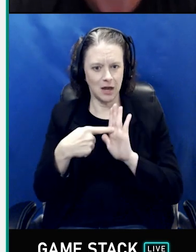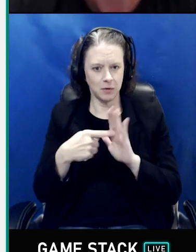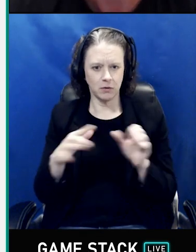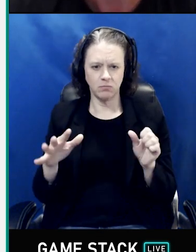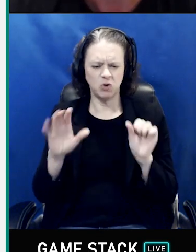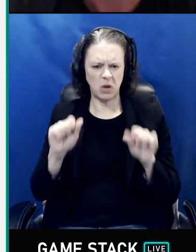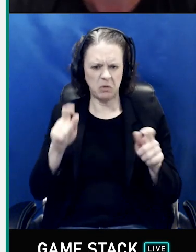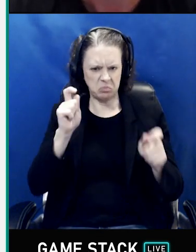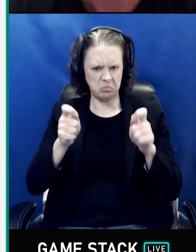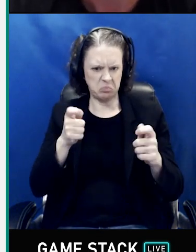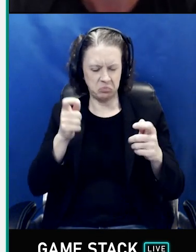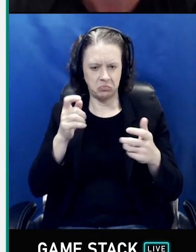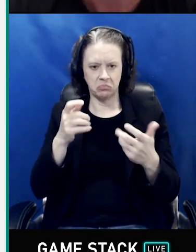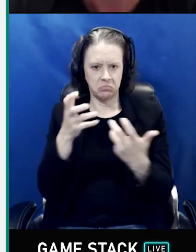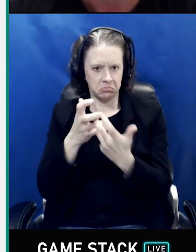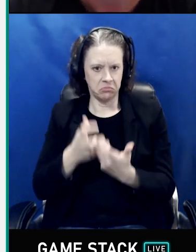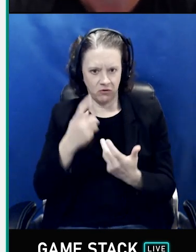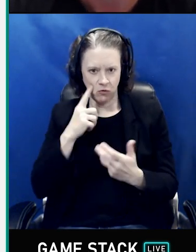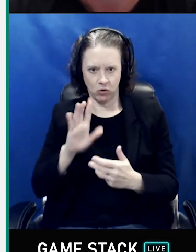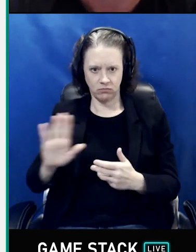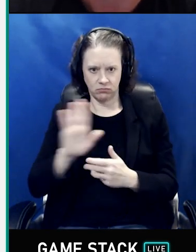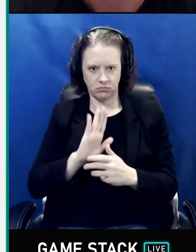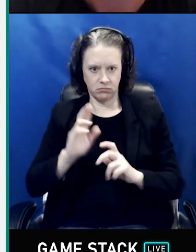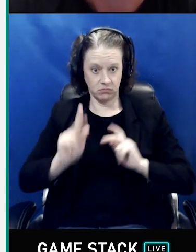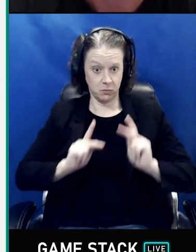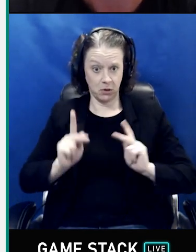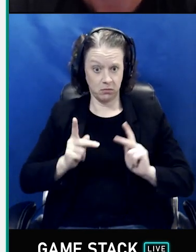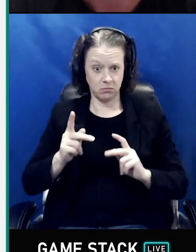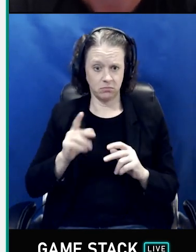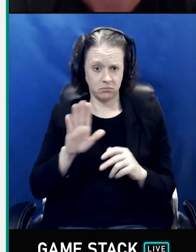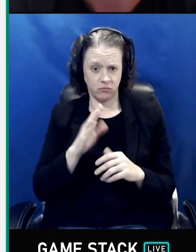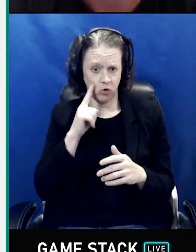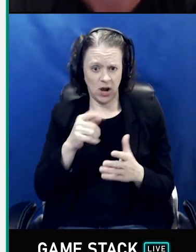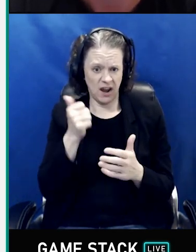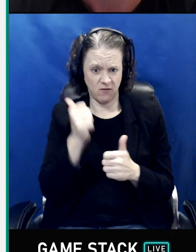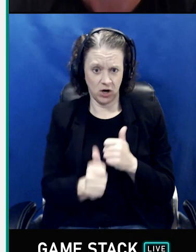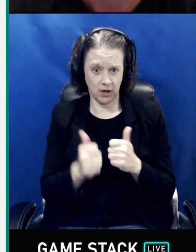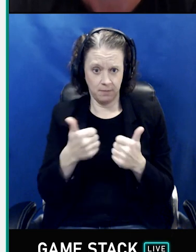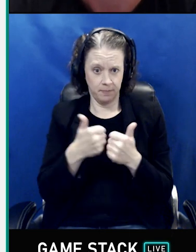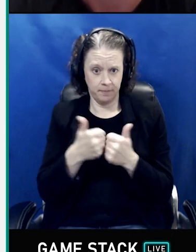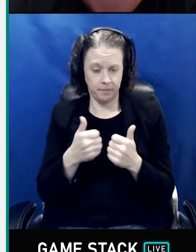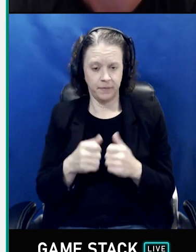and these customizations just scratch the surface of what is possible for touch layouts.